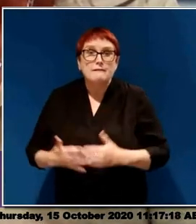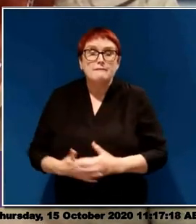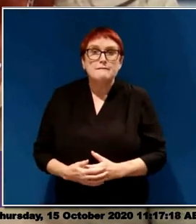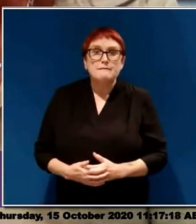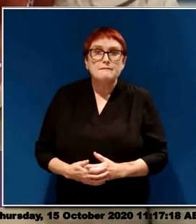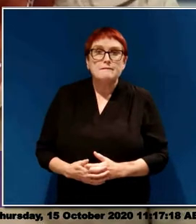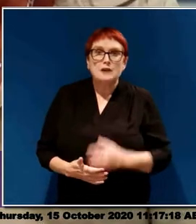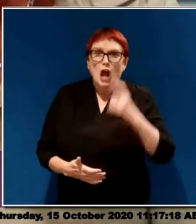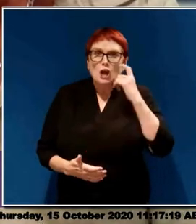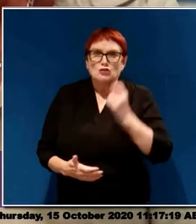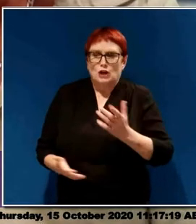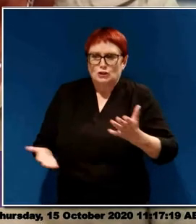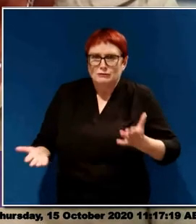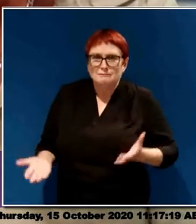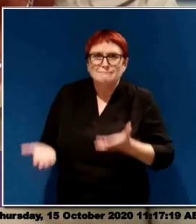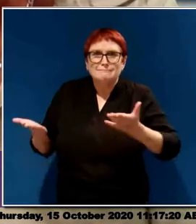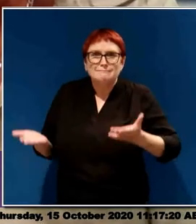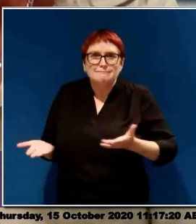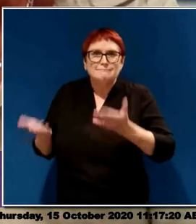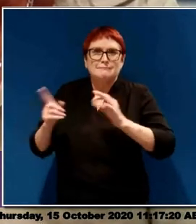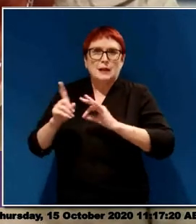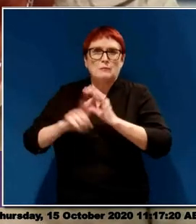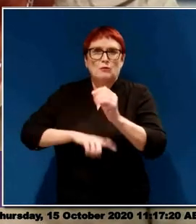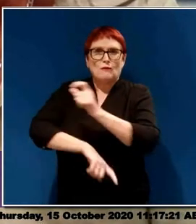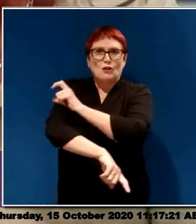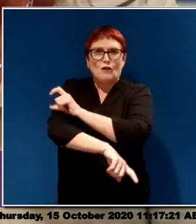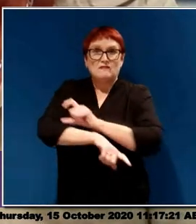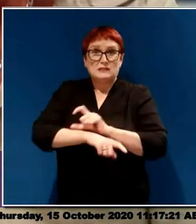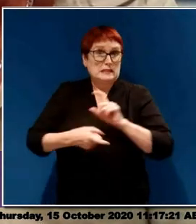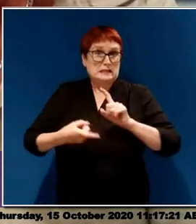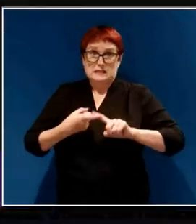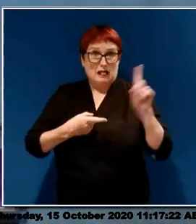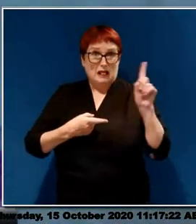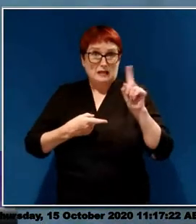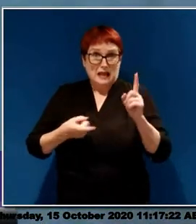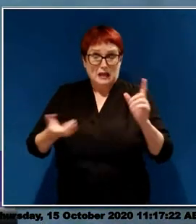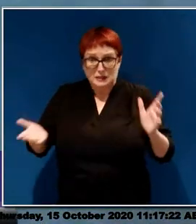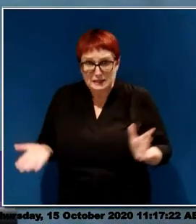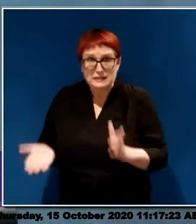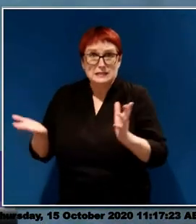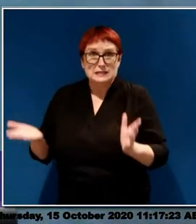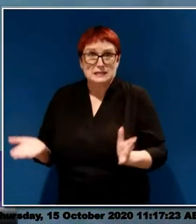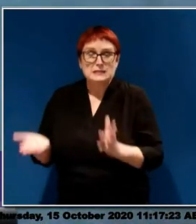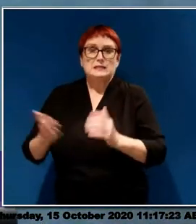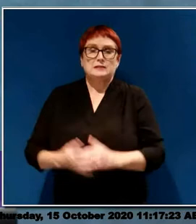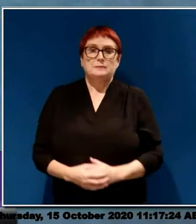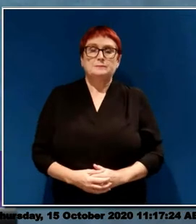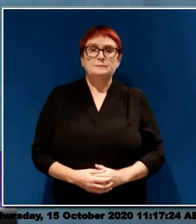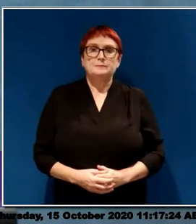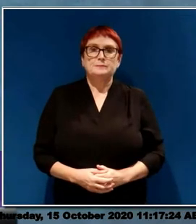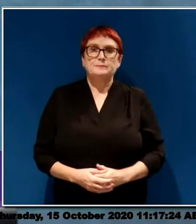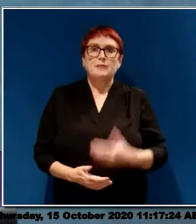And we're still working on that now. I'm going to play a clip from Jack, talking about where he was